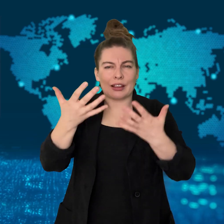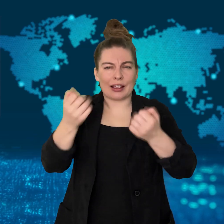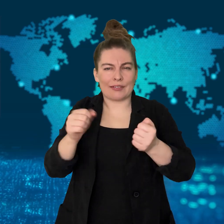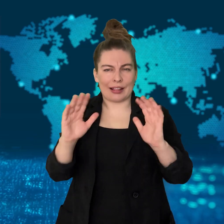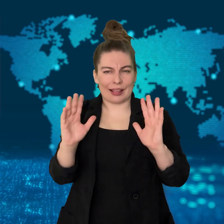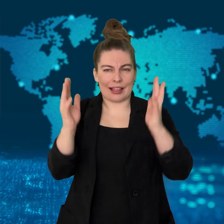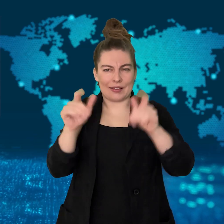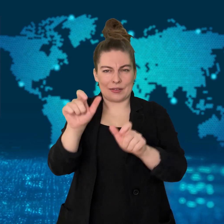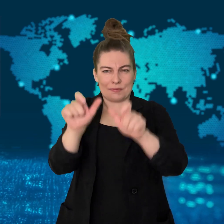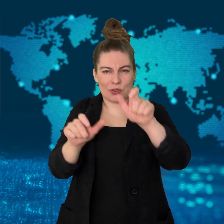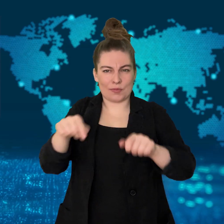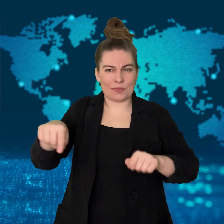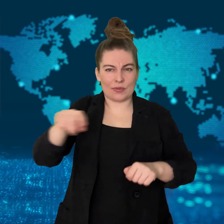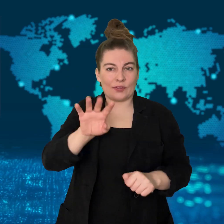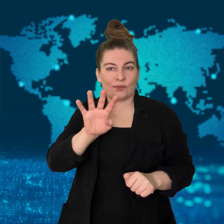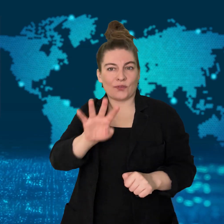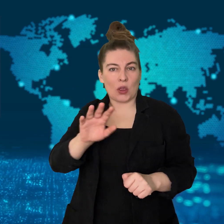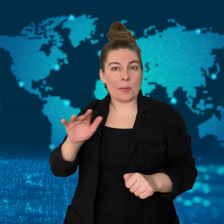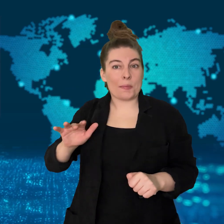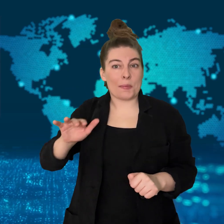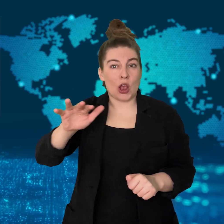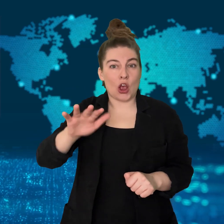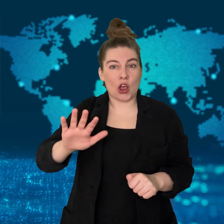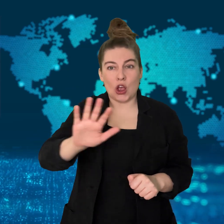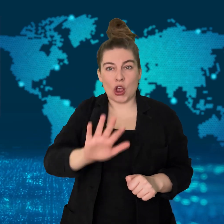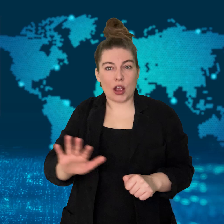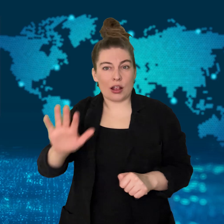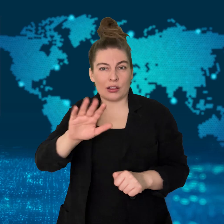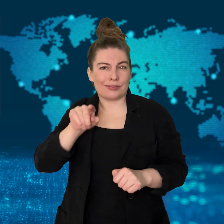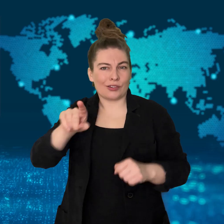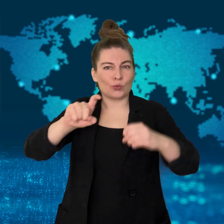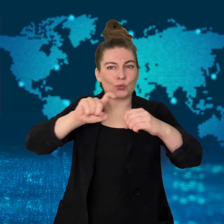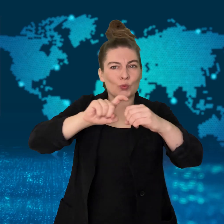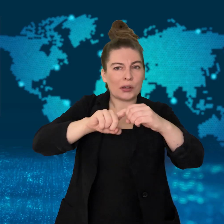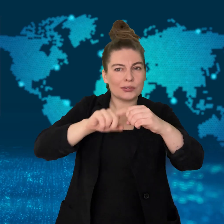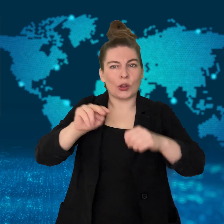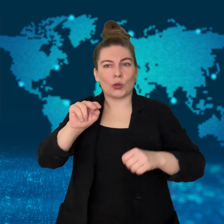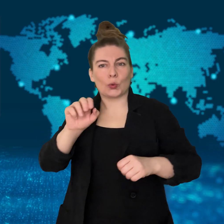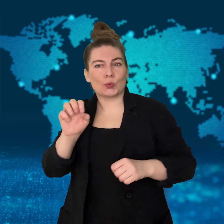many of the coastal homes were spared potential flooding.